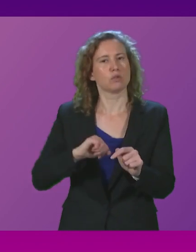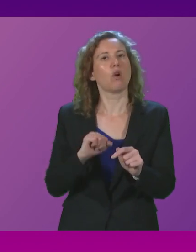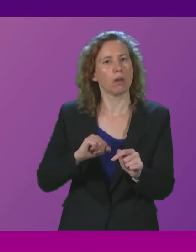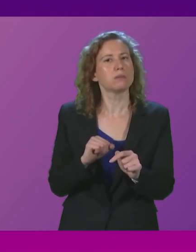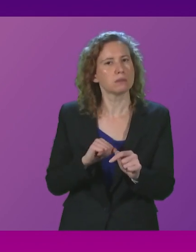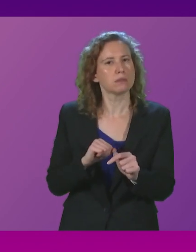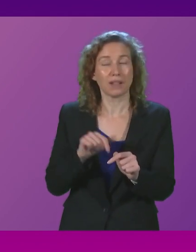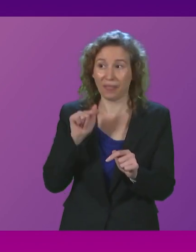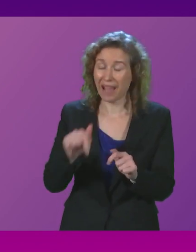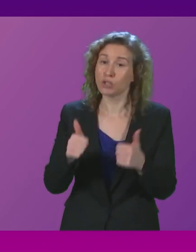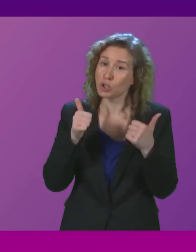which is a good thing.